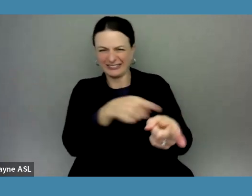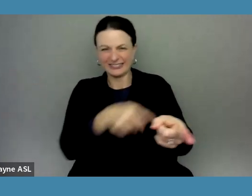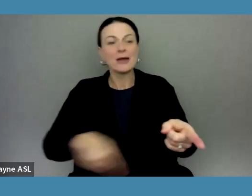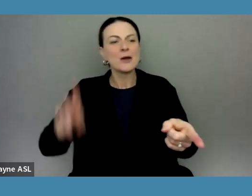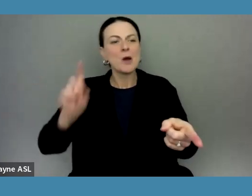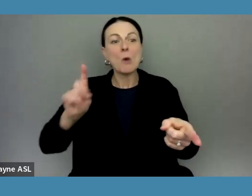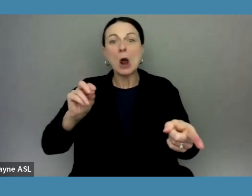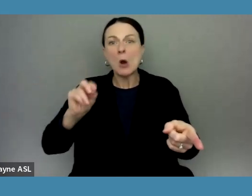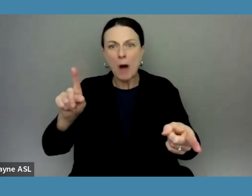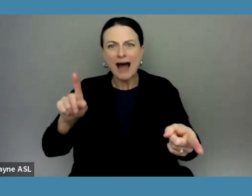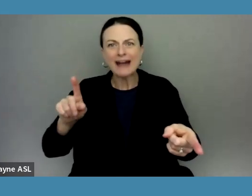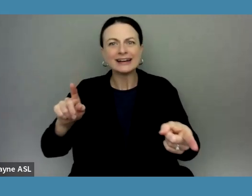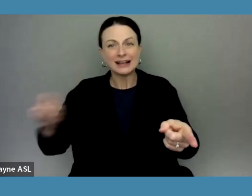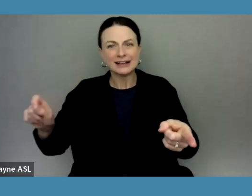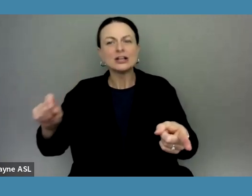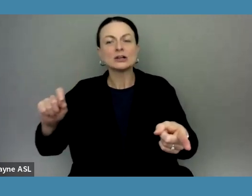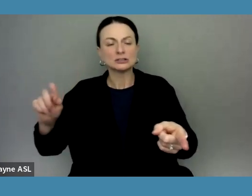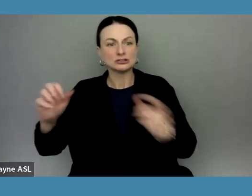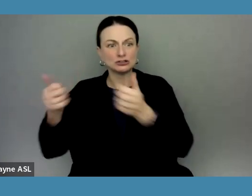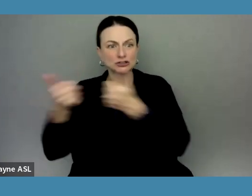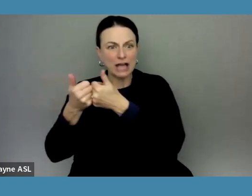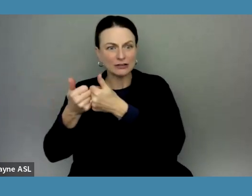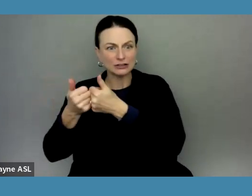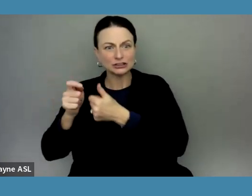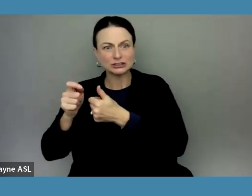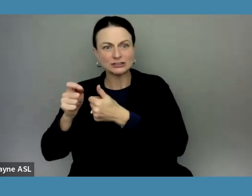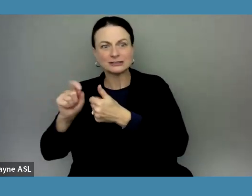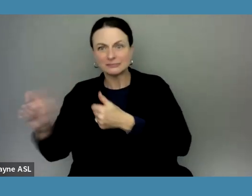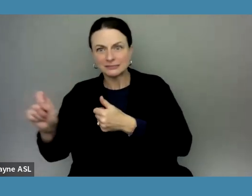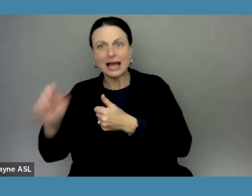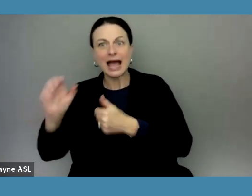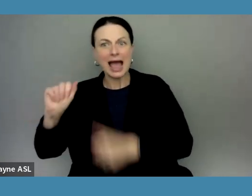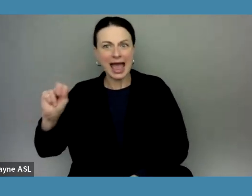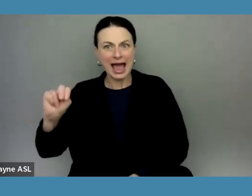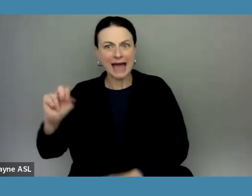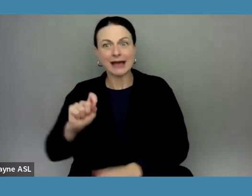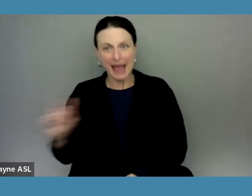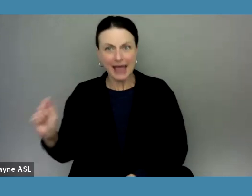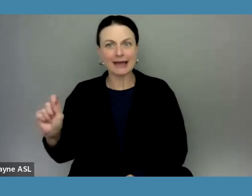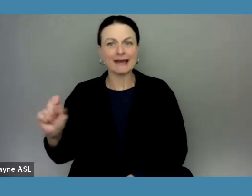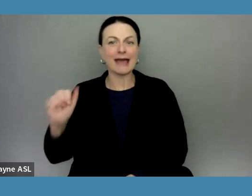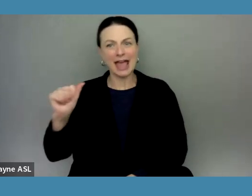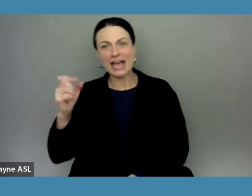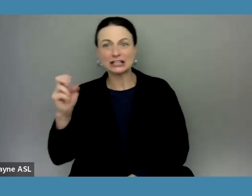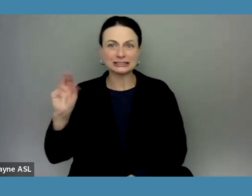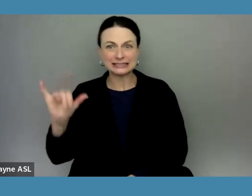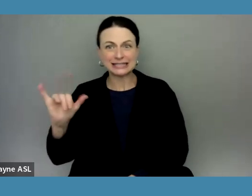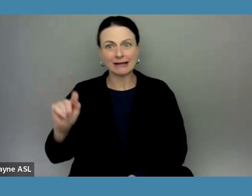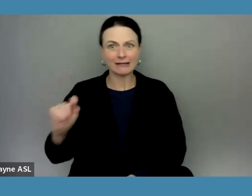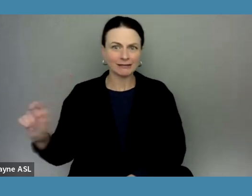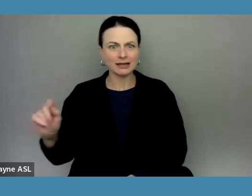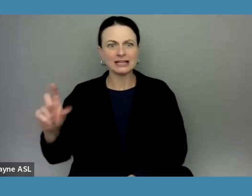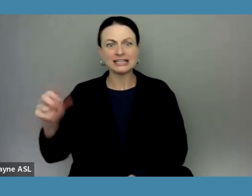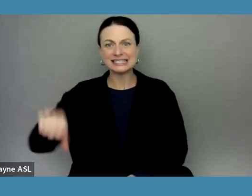underscore, challenging, underscore, and, underscore, agencies, underscore, denial, underscore,